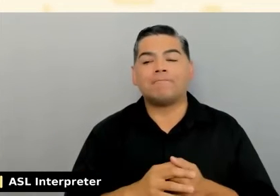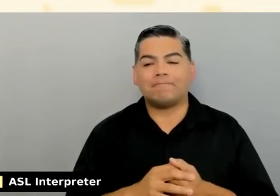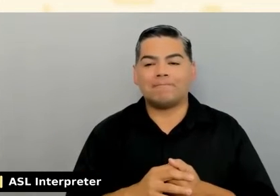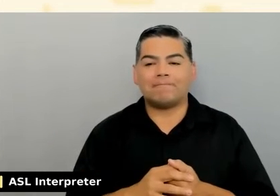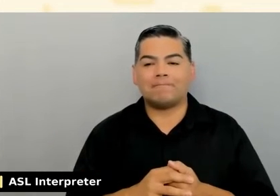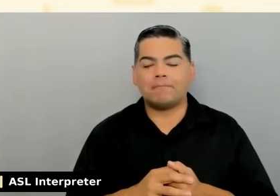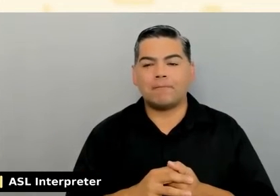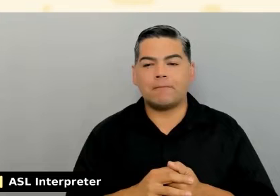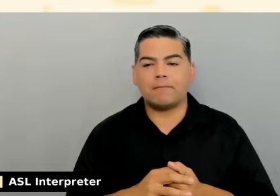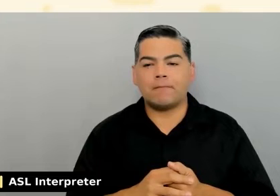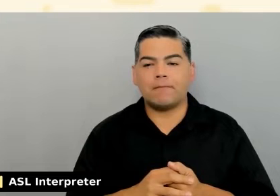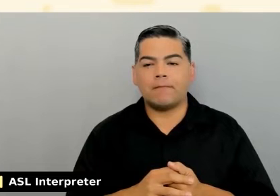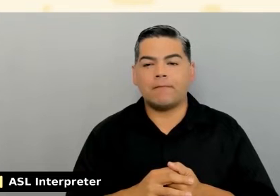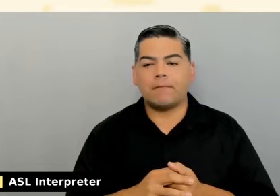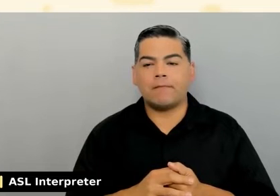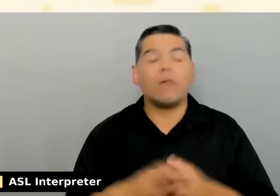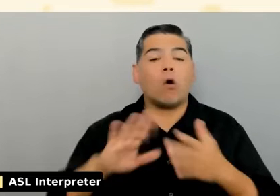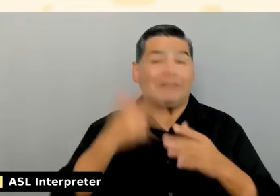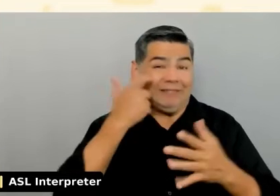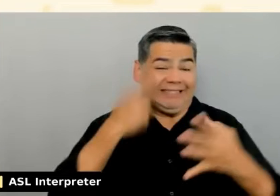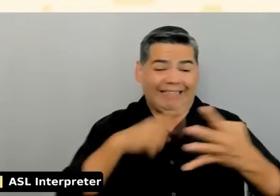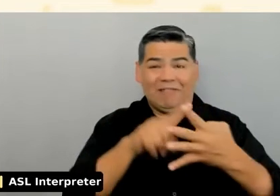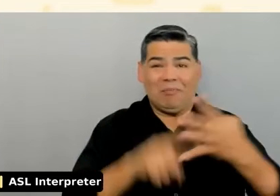All the four points that we spoke about – navigation,